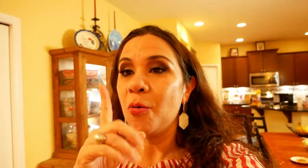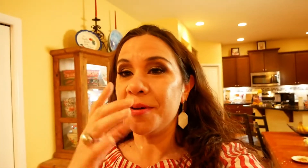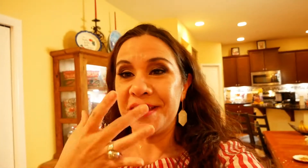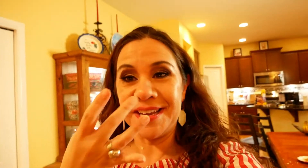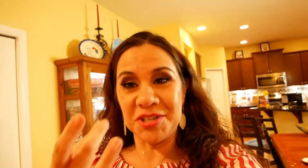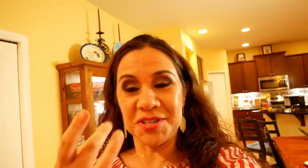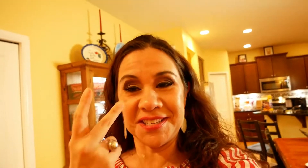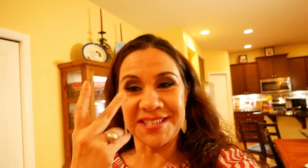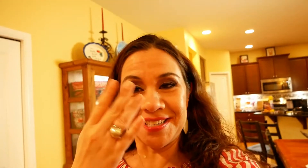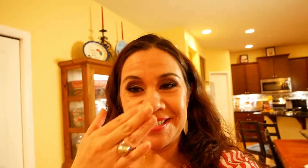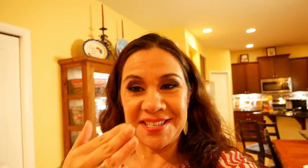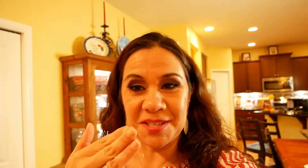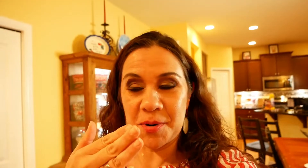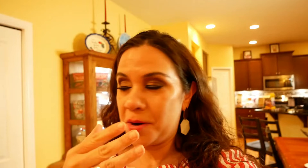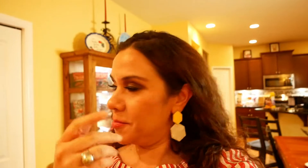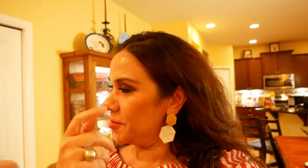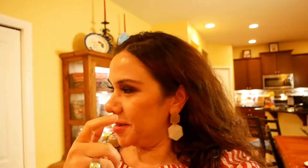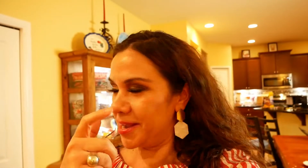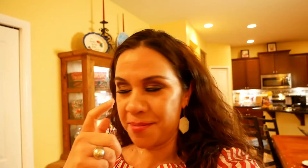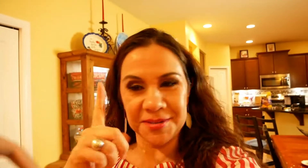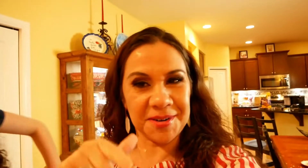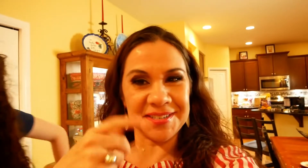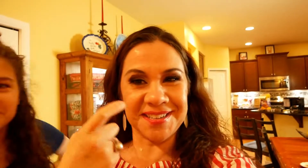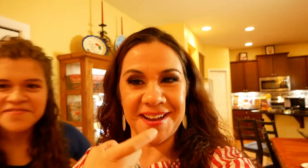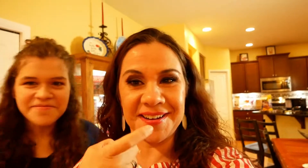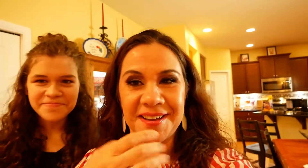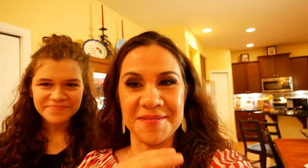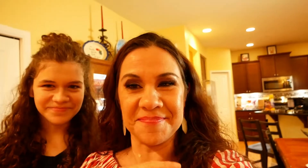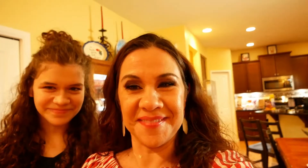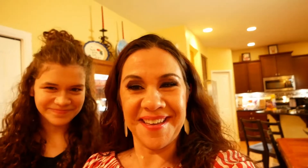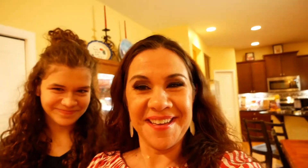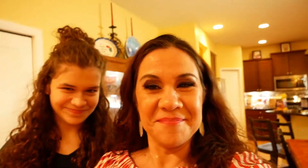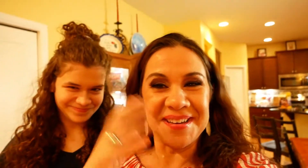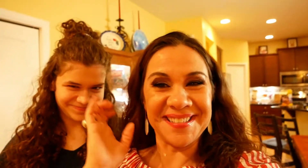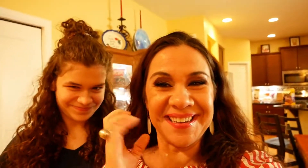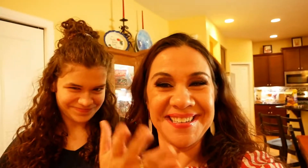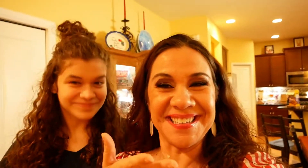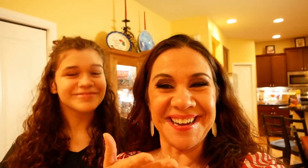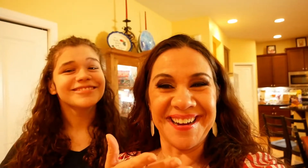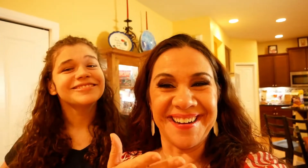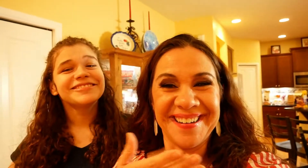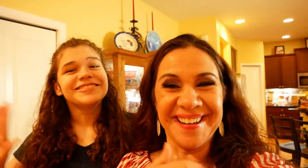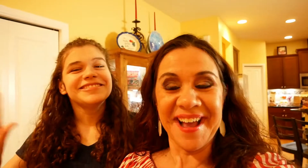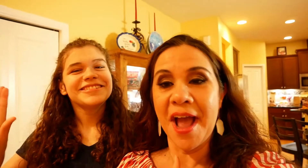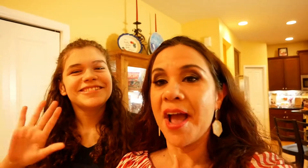really interested to see this part i'm holding my camera it's hard to sign um but elena's here and